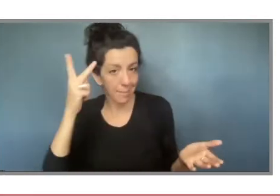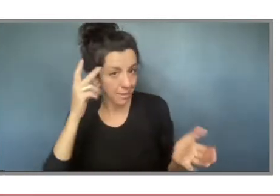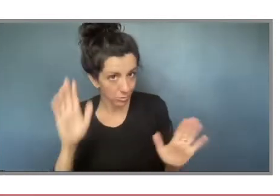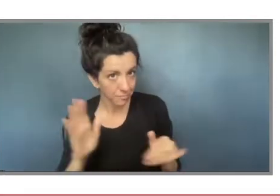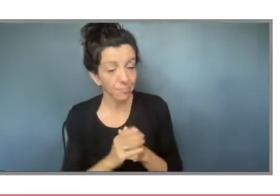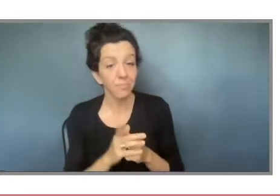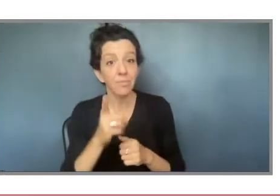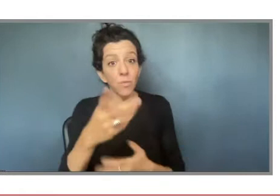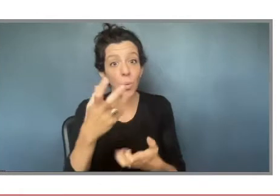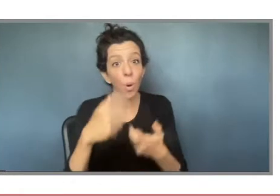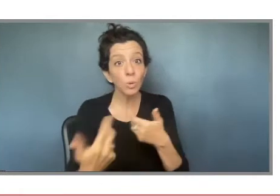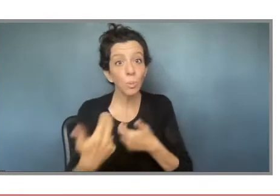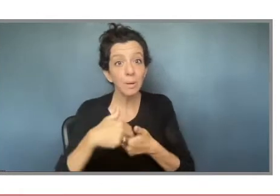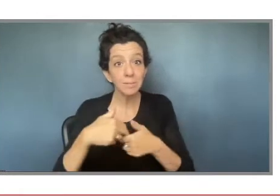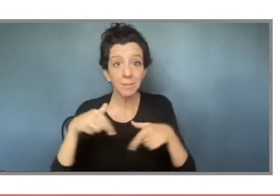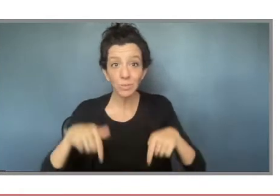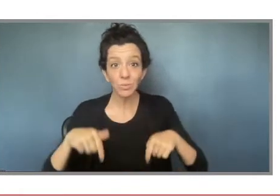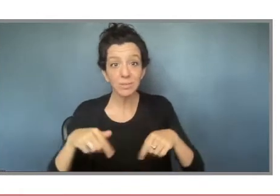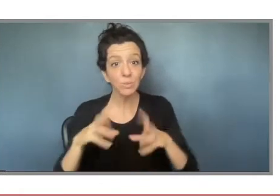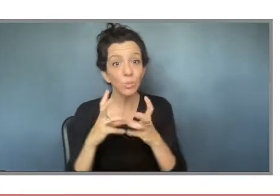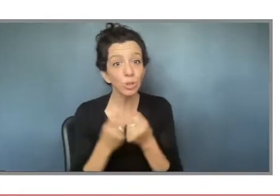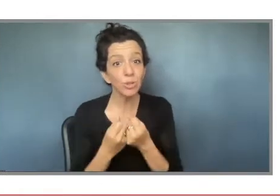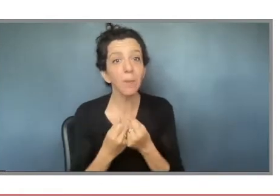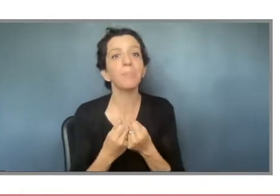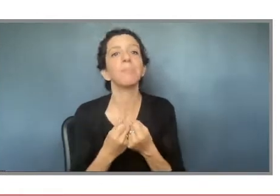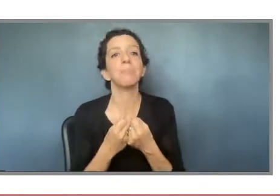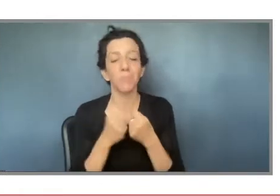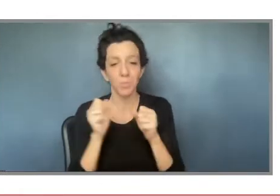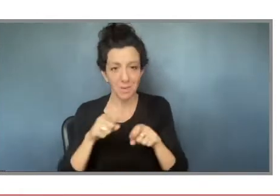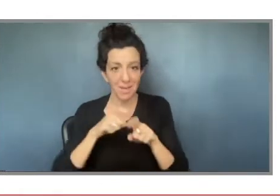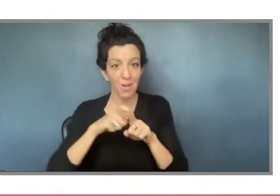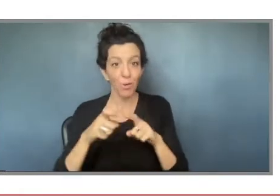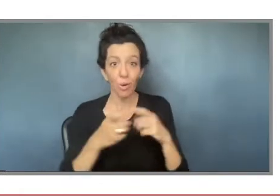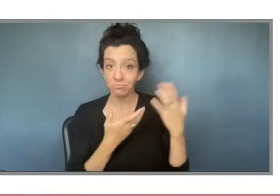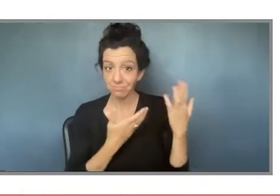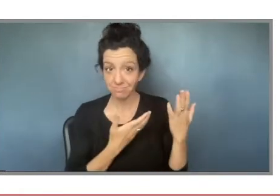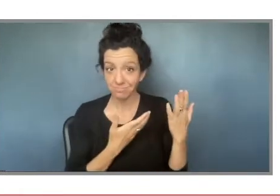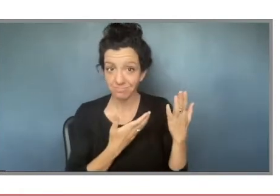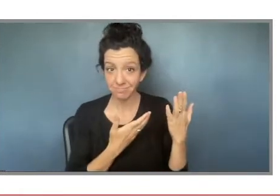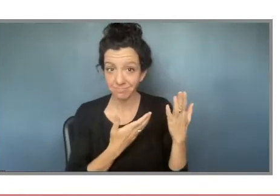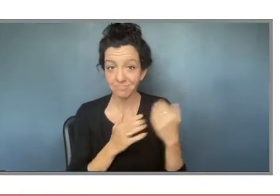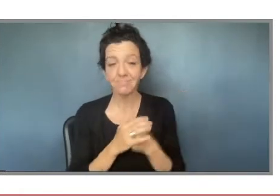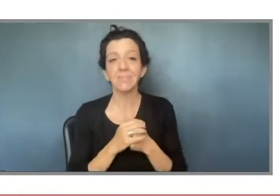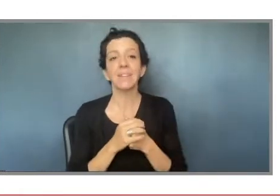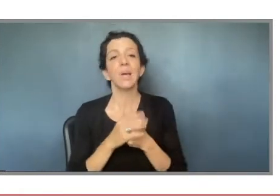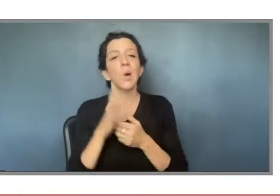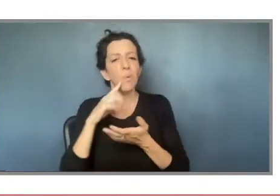Studio: So here's the phone number folks can call if they'd like to participate and we'll talk a little bit about